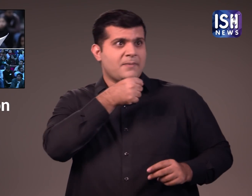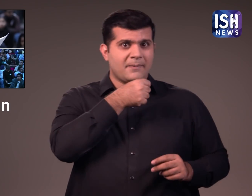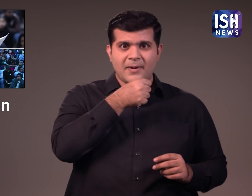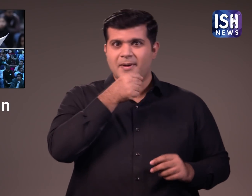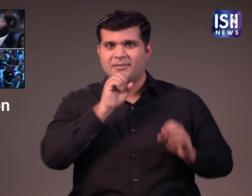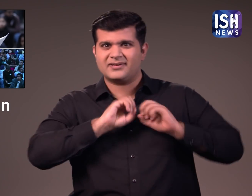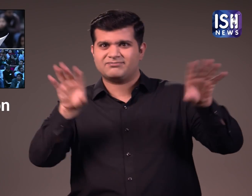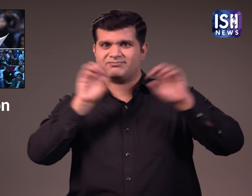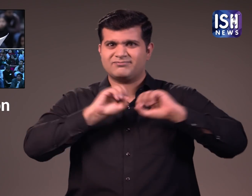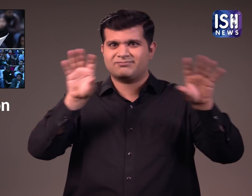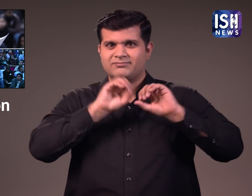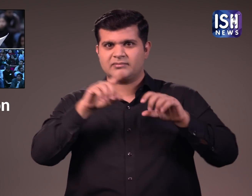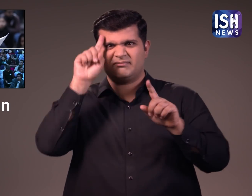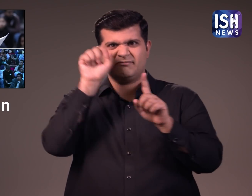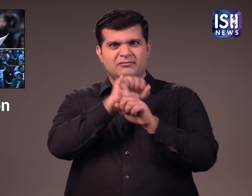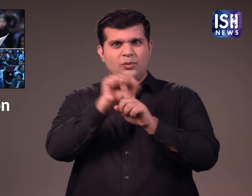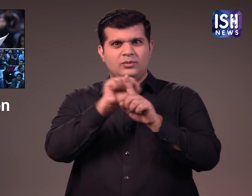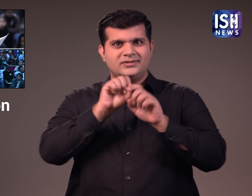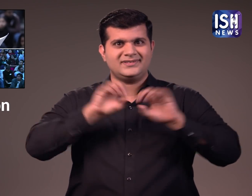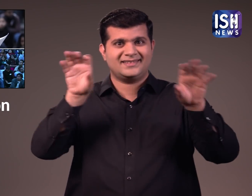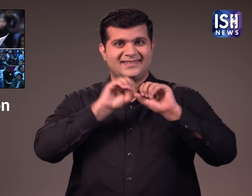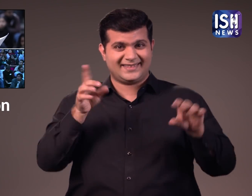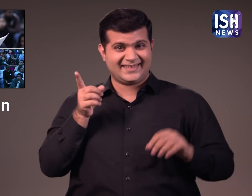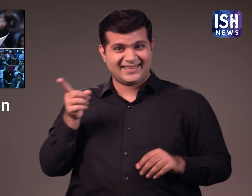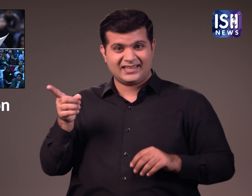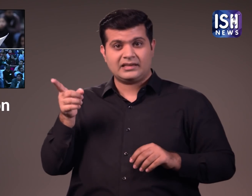She was shown brain washing the students.